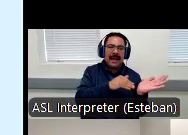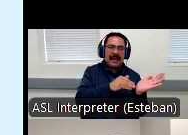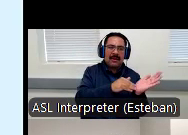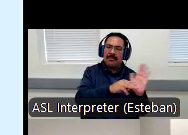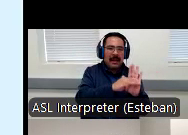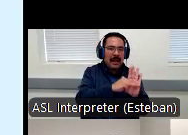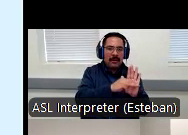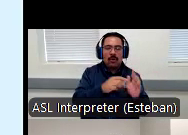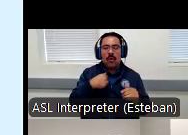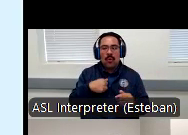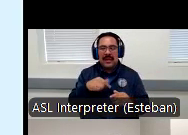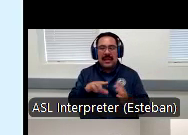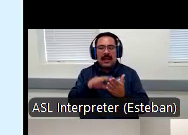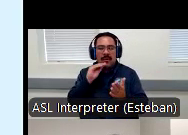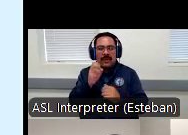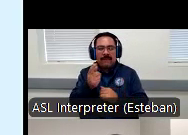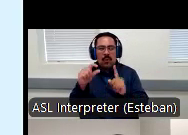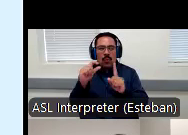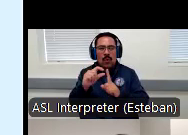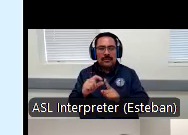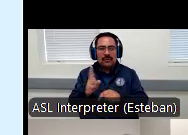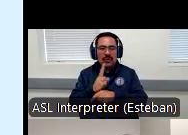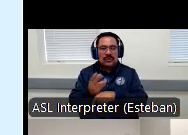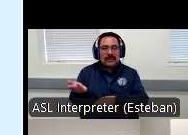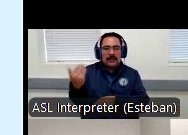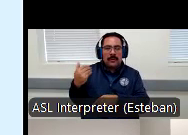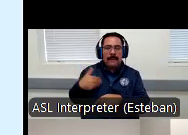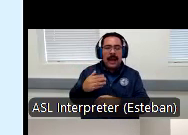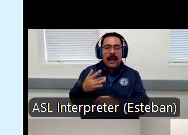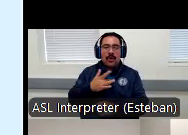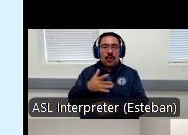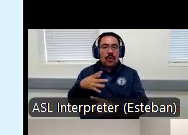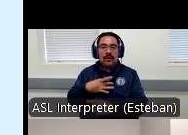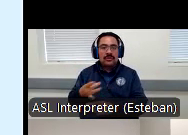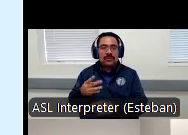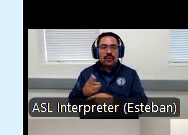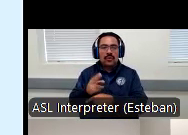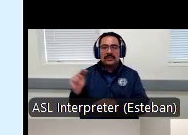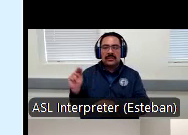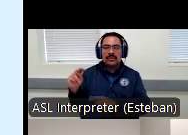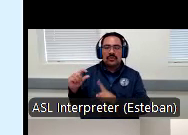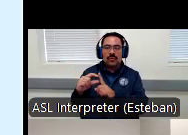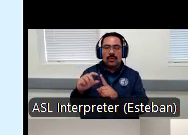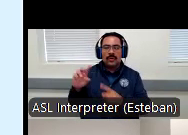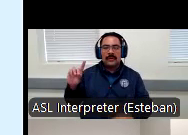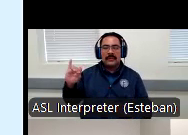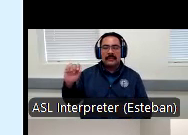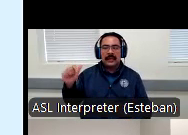few words to use a little earlier. My go-to is use neutral words like diagnosis or condition,